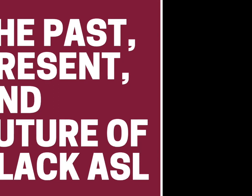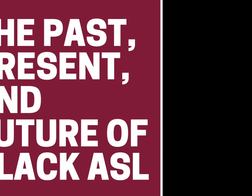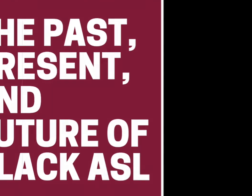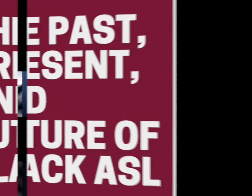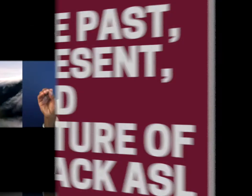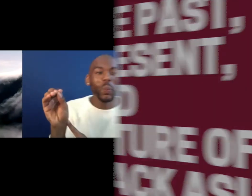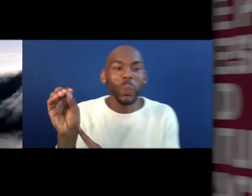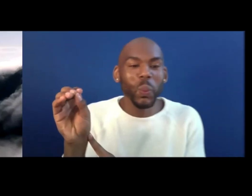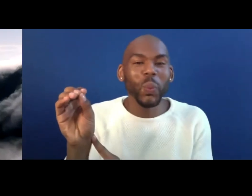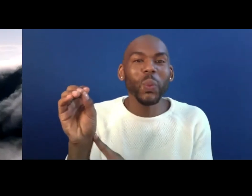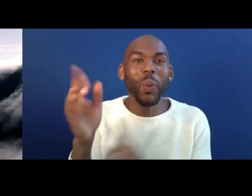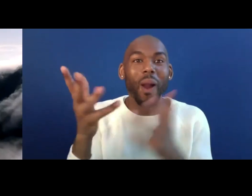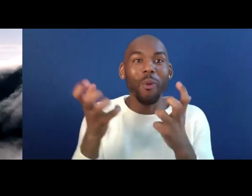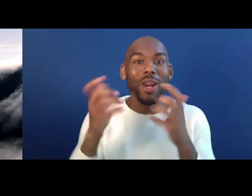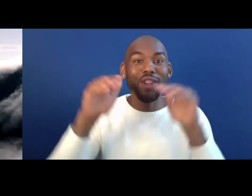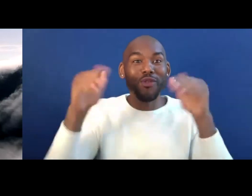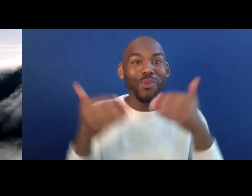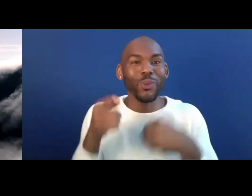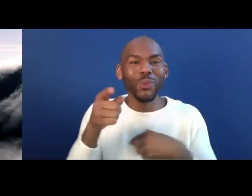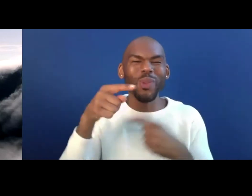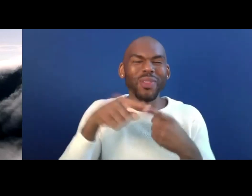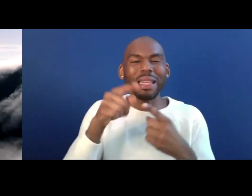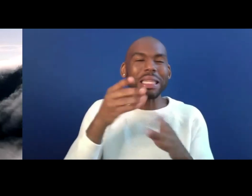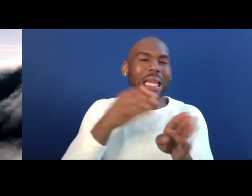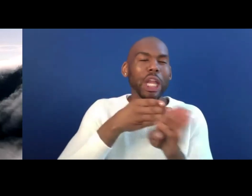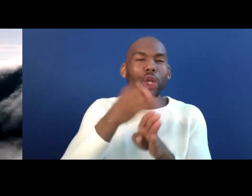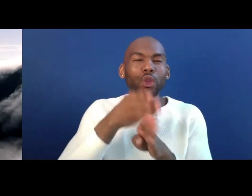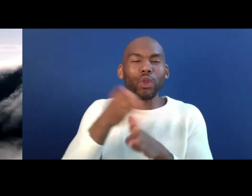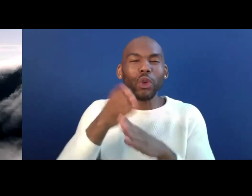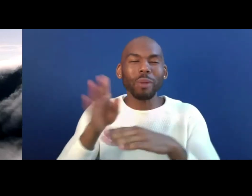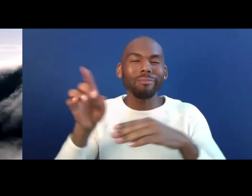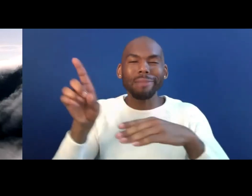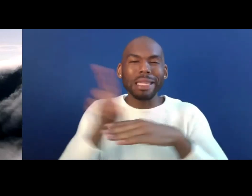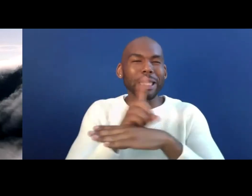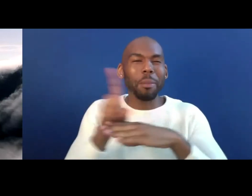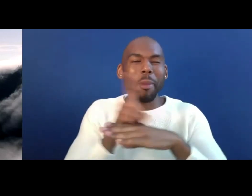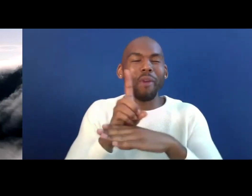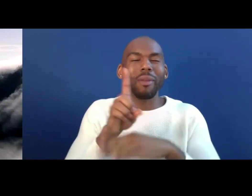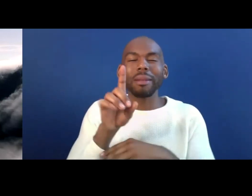Welcome to the Interdisciplinary Committee on Linguistics', or ICOL's, first invited lecture